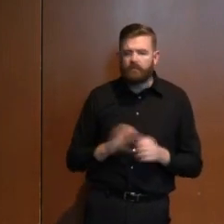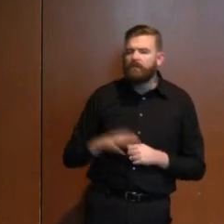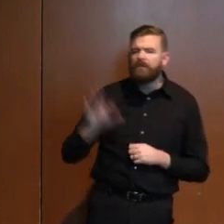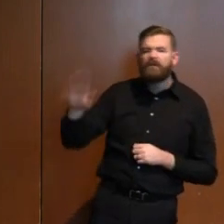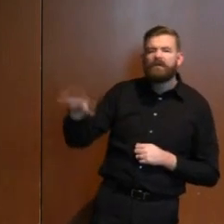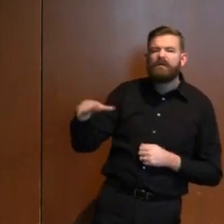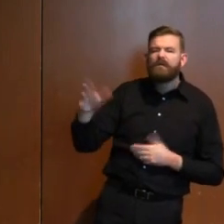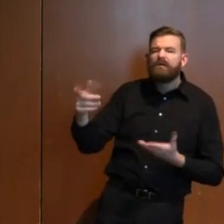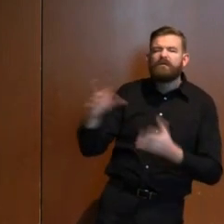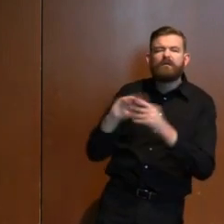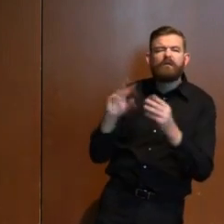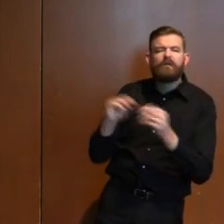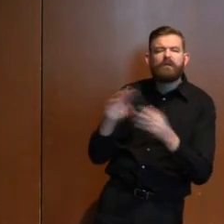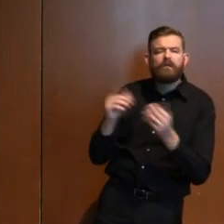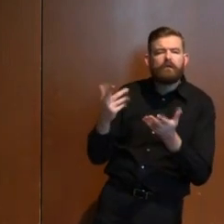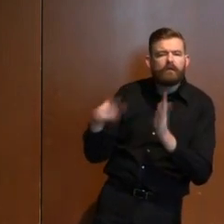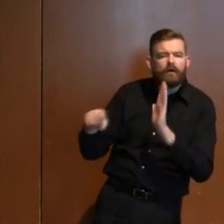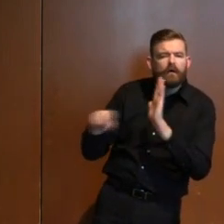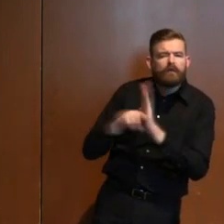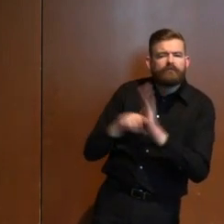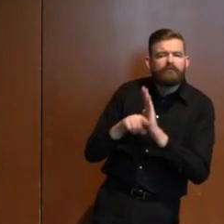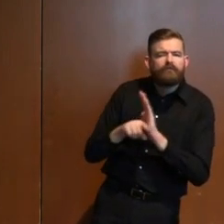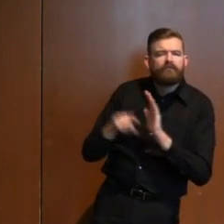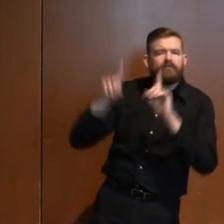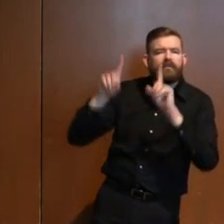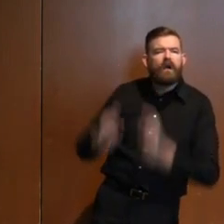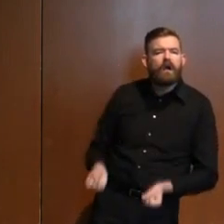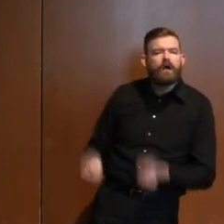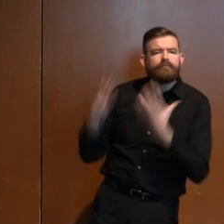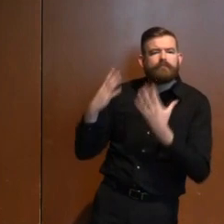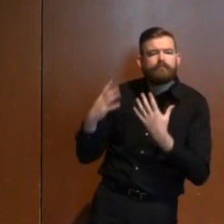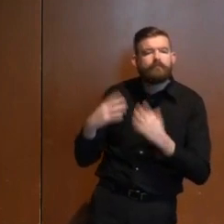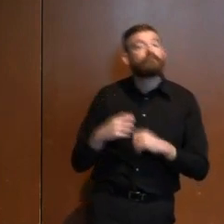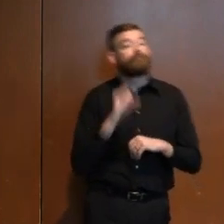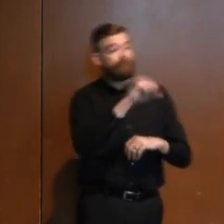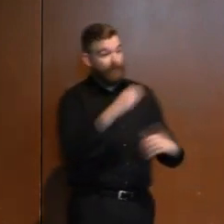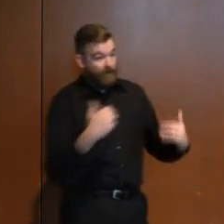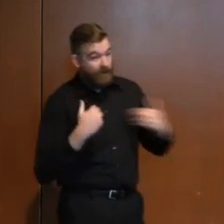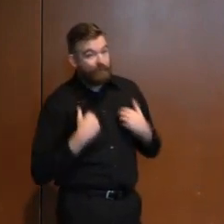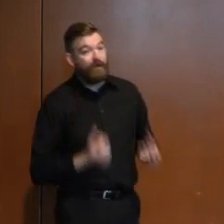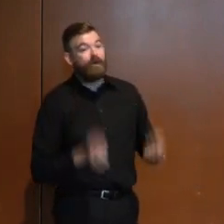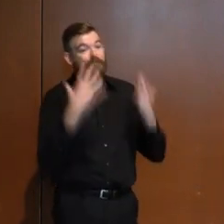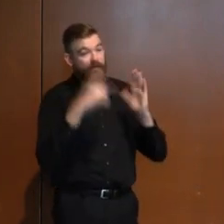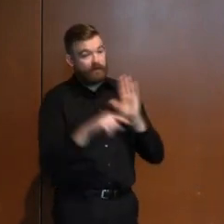IF YOU SAID IT I APOLOGIZE I WAS MAKING SOME NOTES. DID YOU HAVE MORE COLOR ON THE NEGATIVES TODAY?